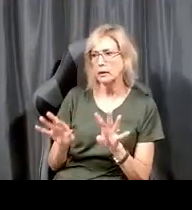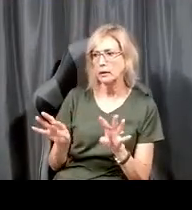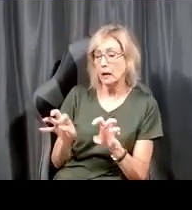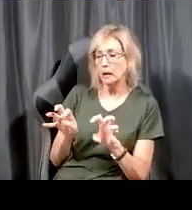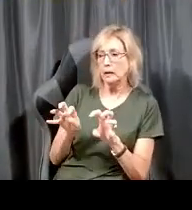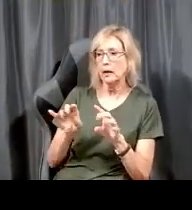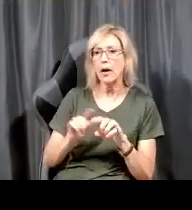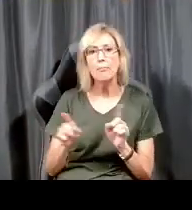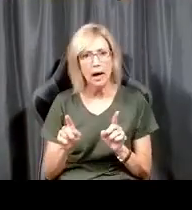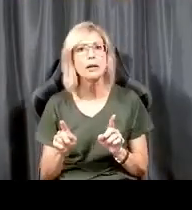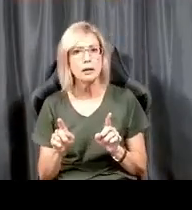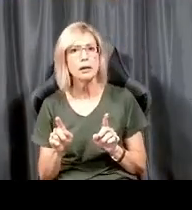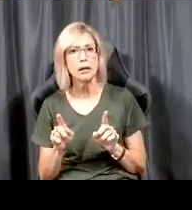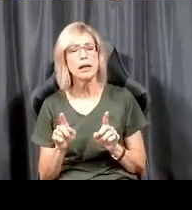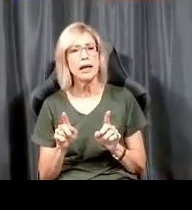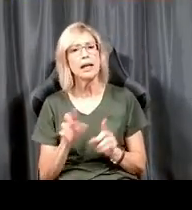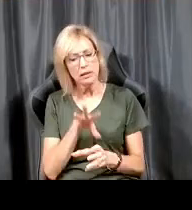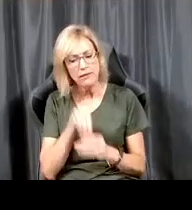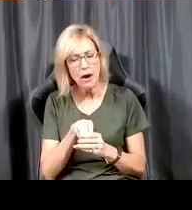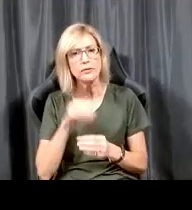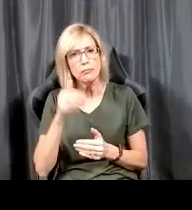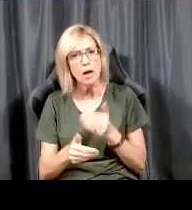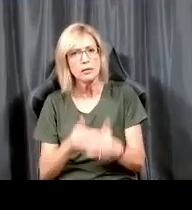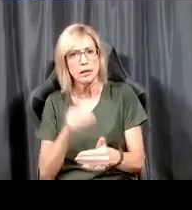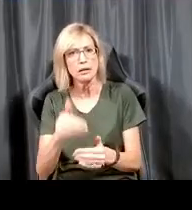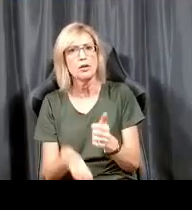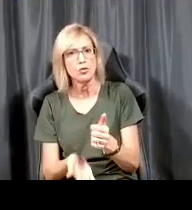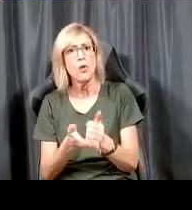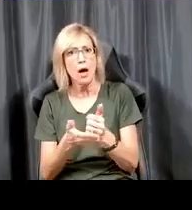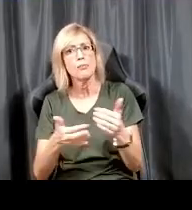It is a step in process that helps us get to the next step.